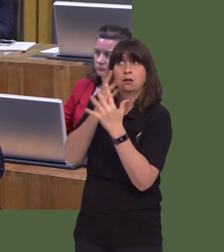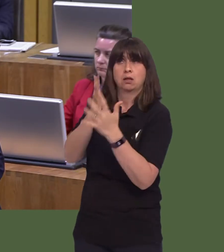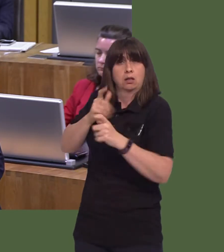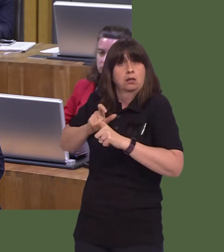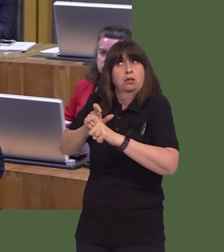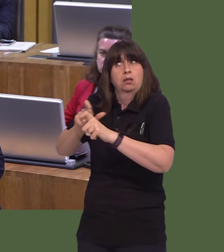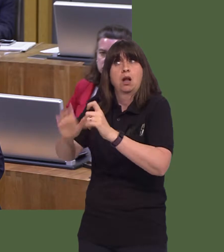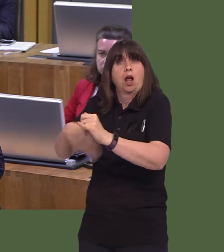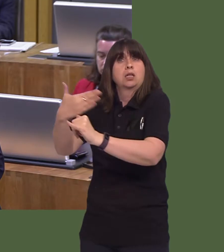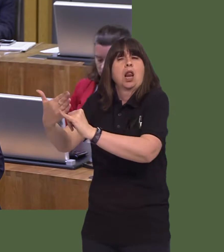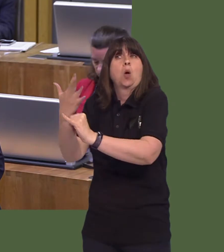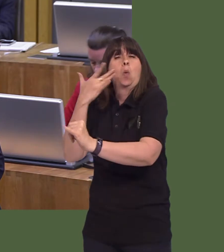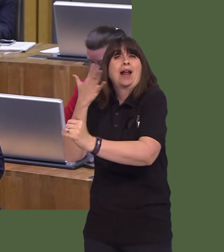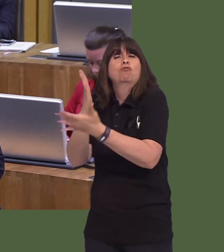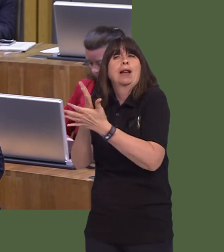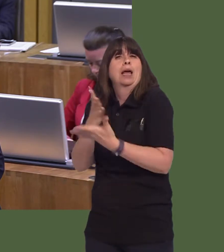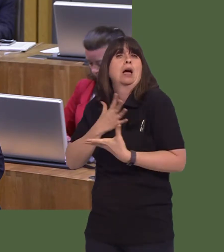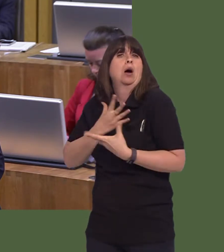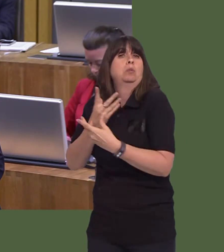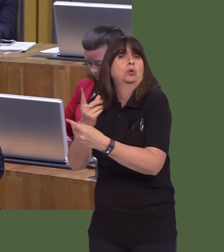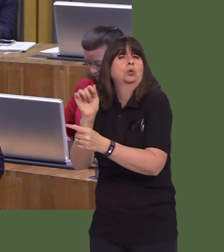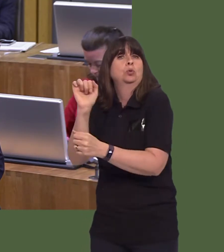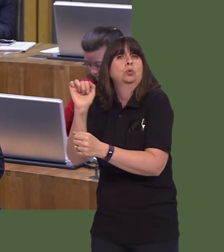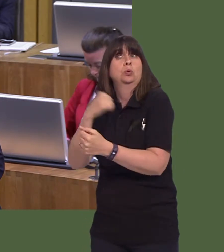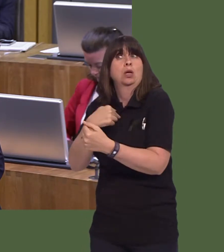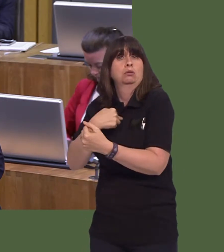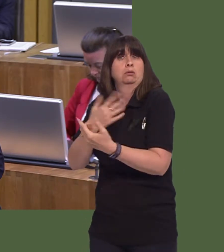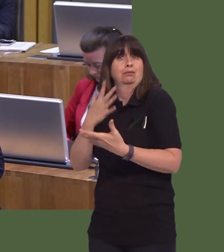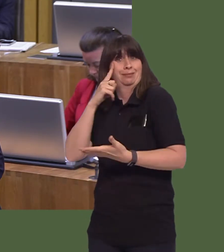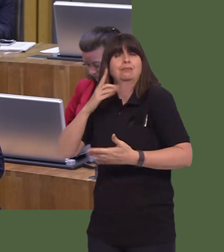How long that will be will depend, of course, on us being satisfied that there is sufficient